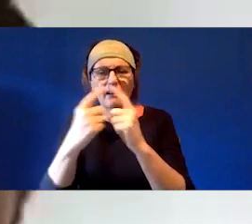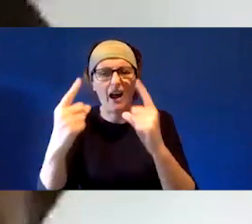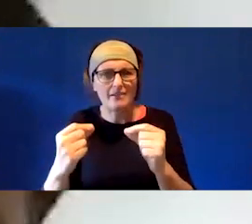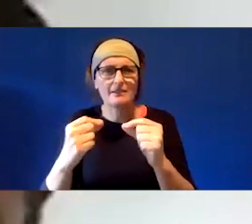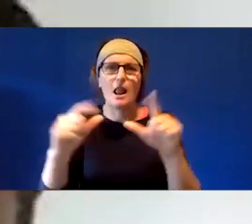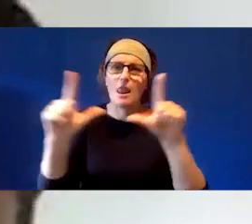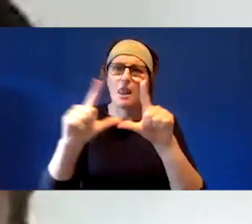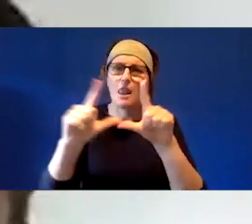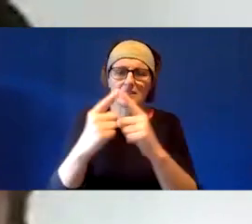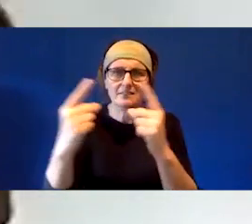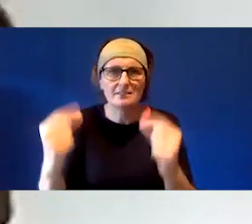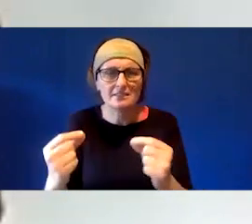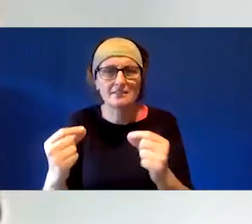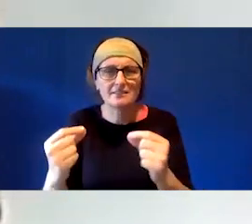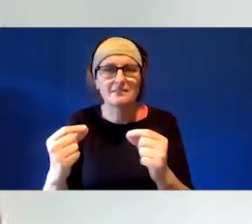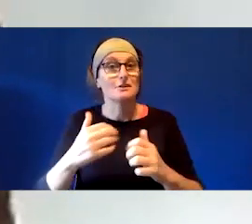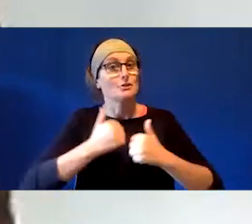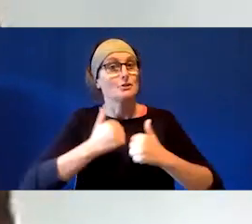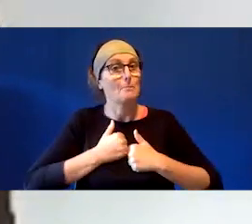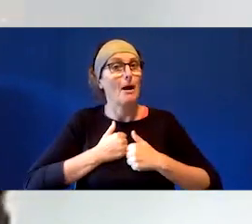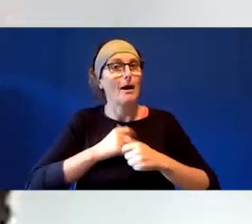I guess the point of wanting to start with something like